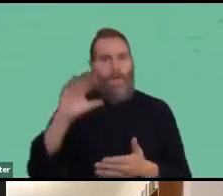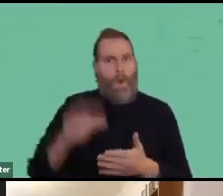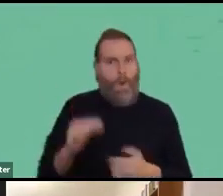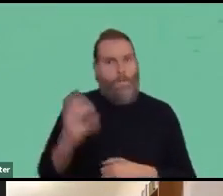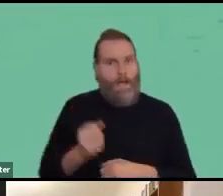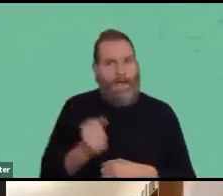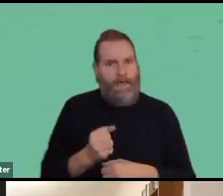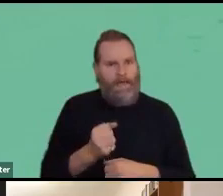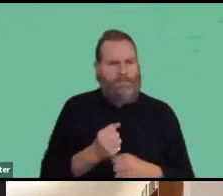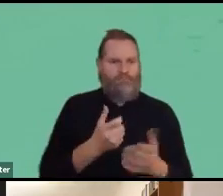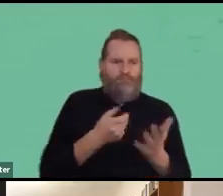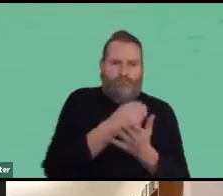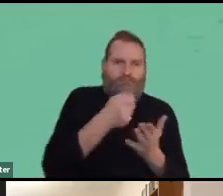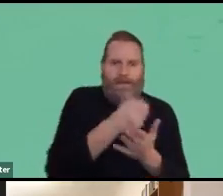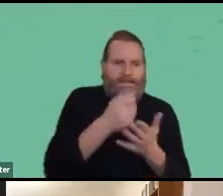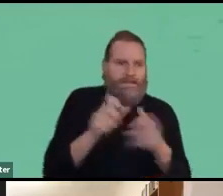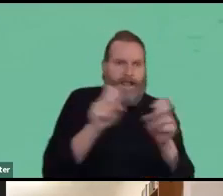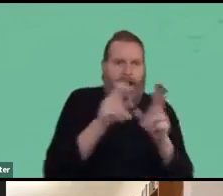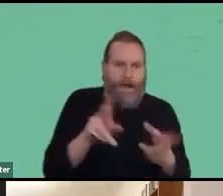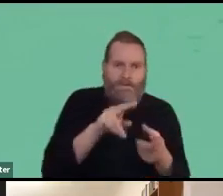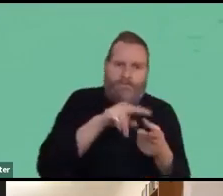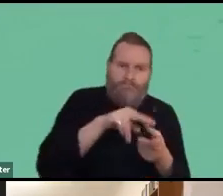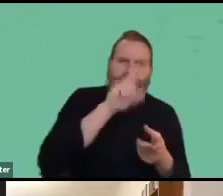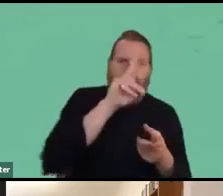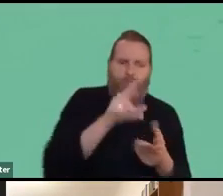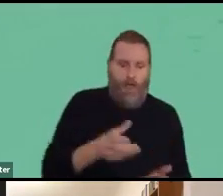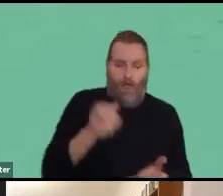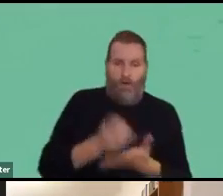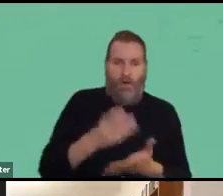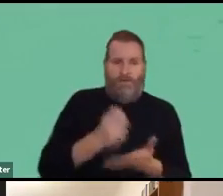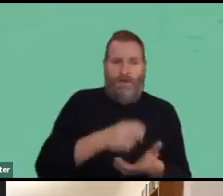increases in cost of living and the fact that the pay is not increasing in line with that and we